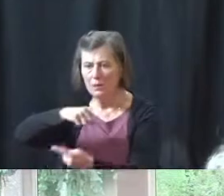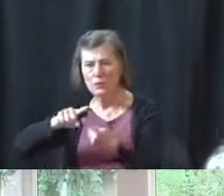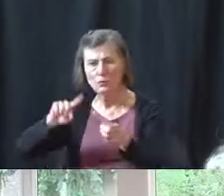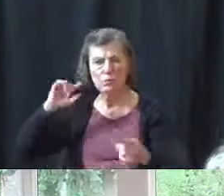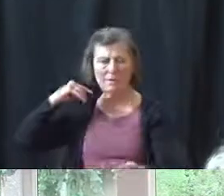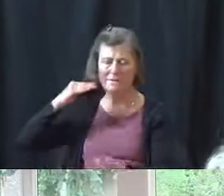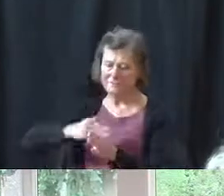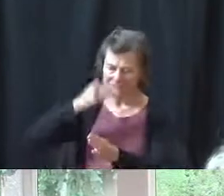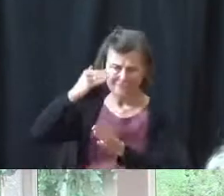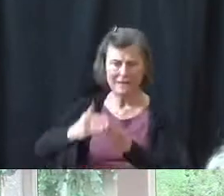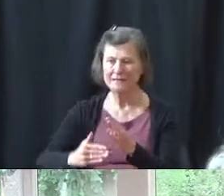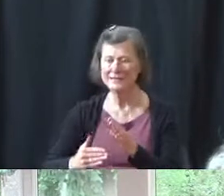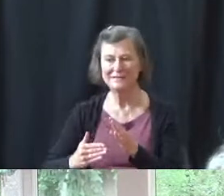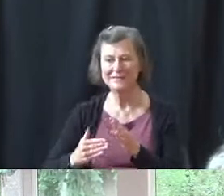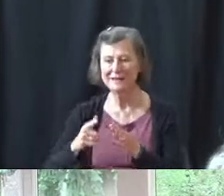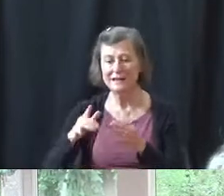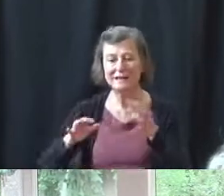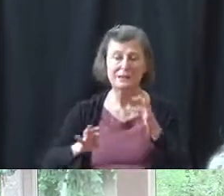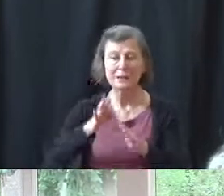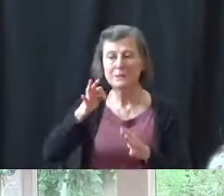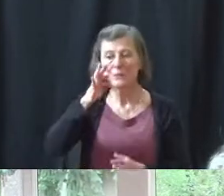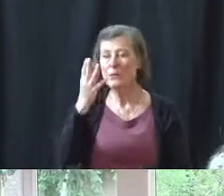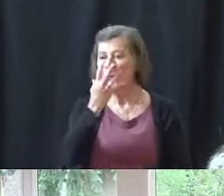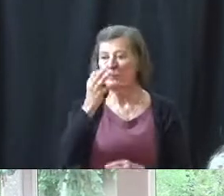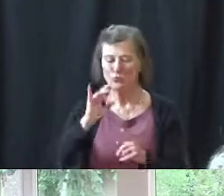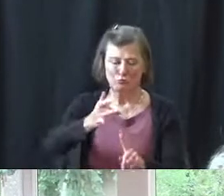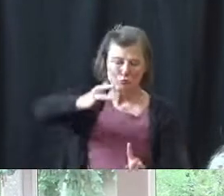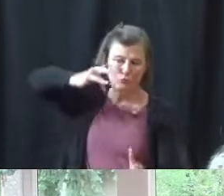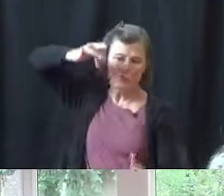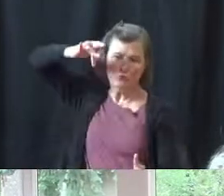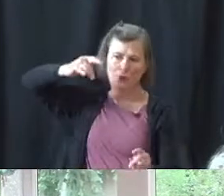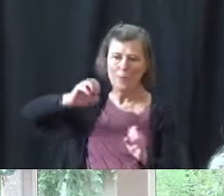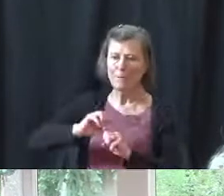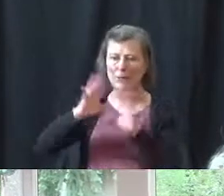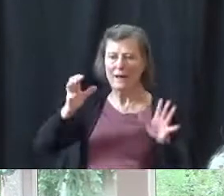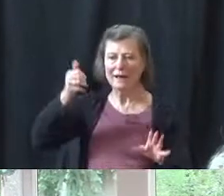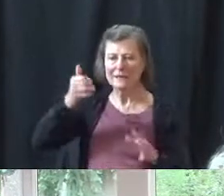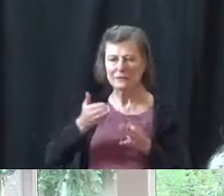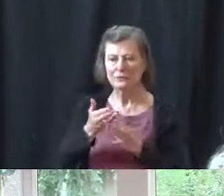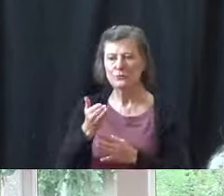His spiritual beauty shone brightest during the darkest hours.